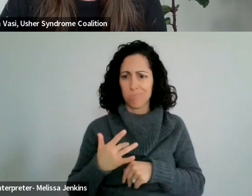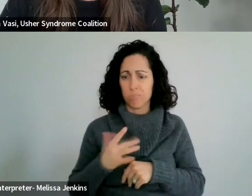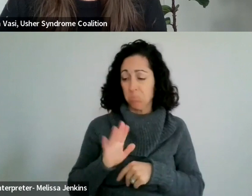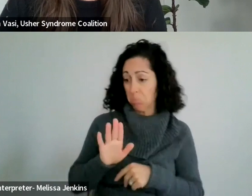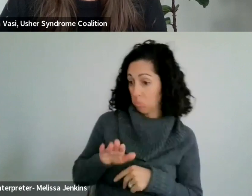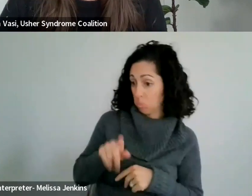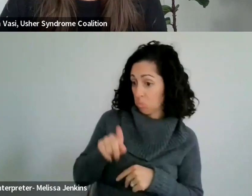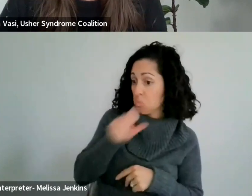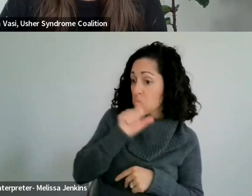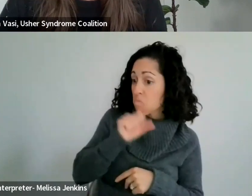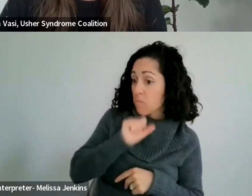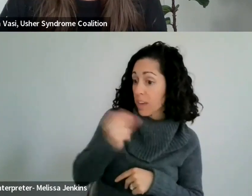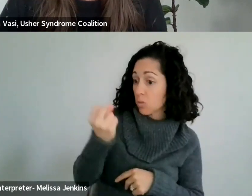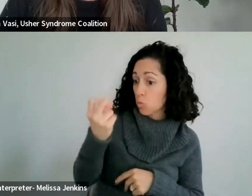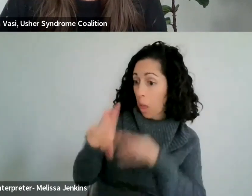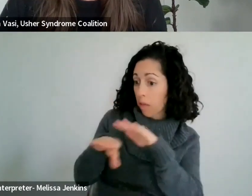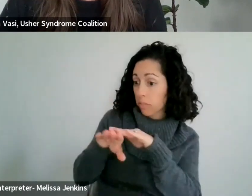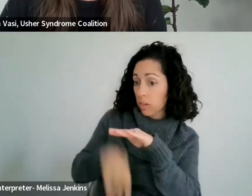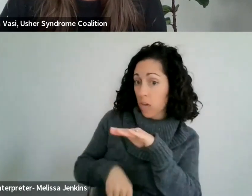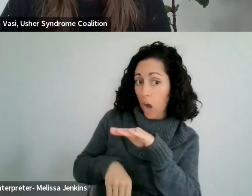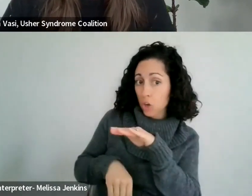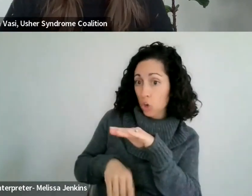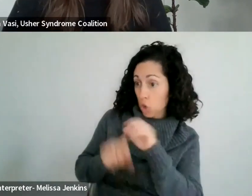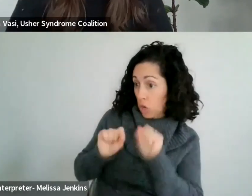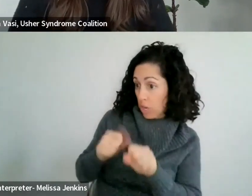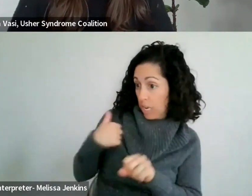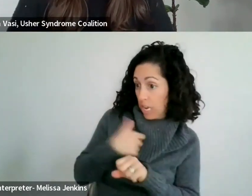than age 12? And this is something that we are,